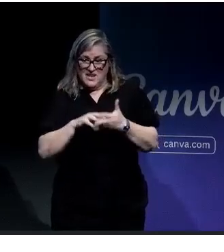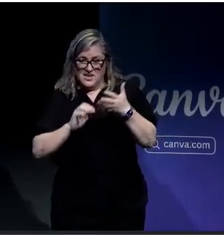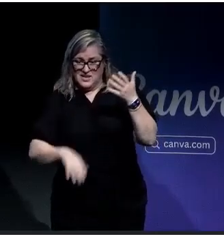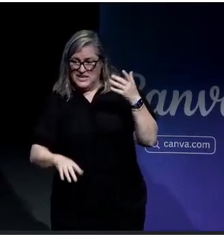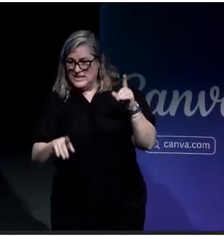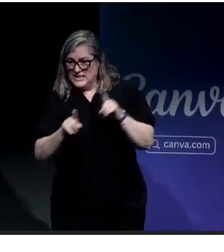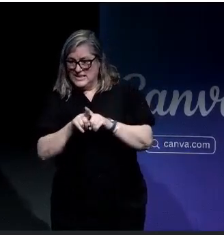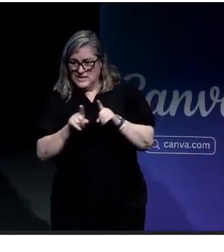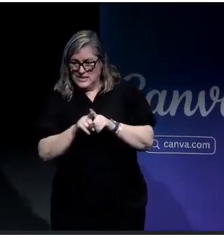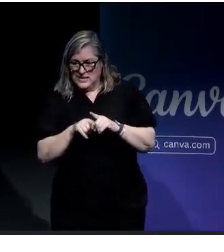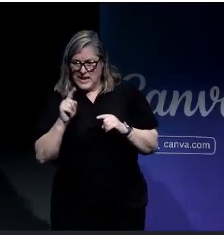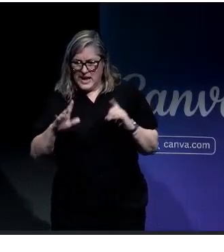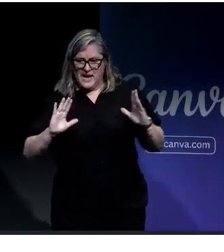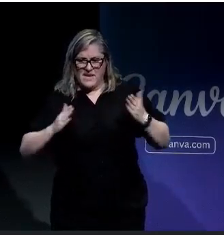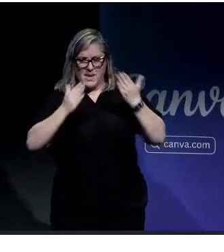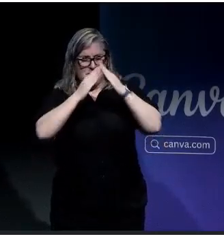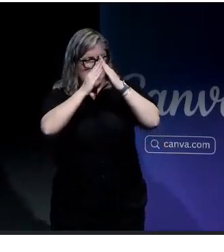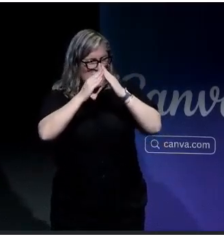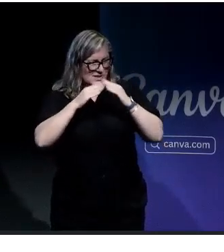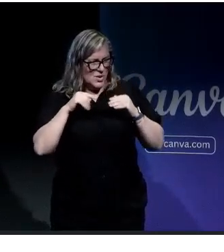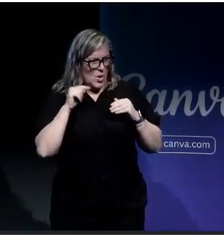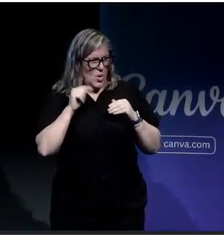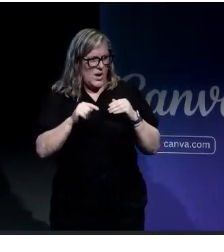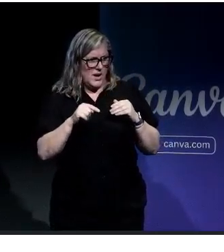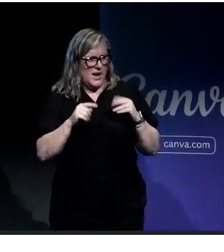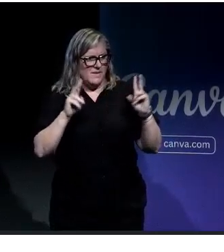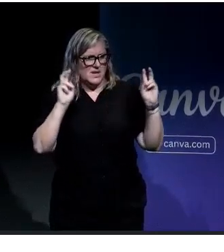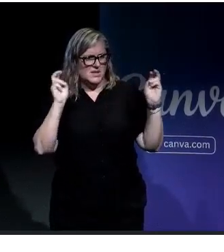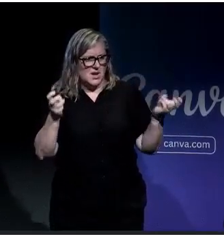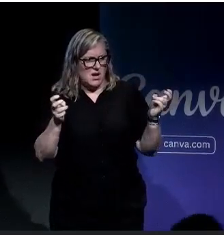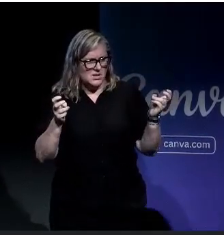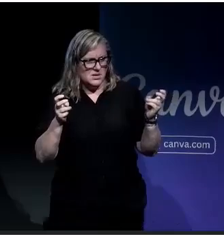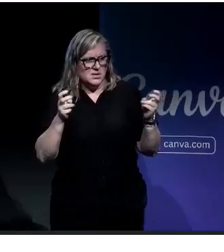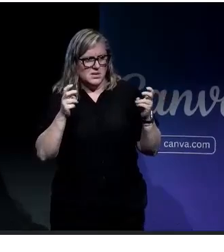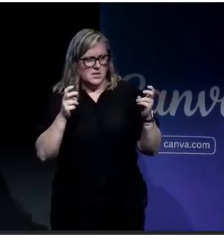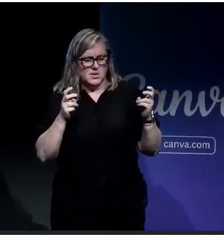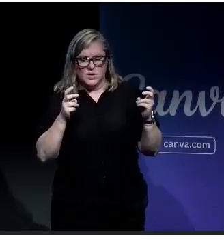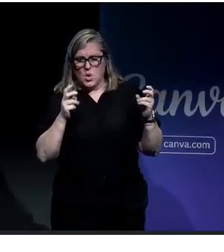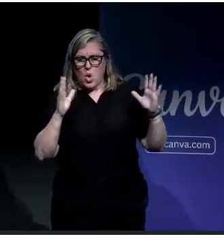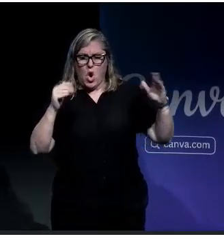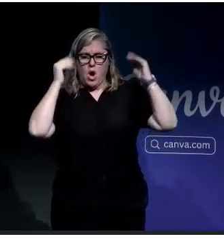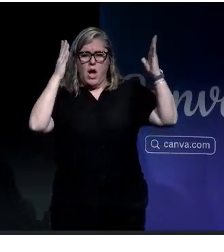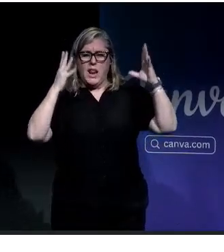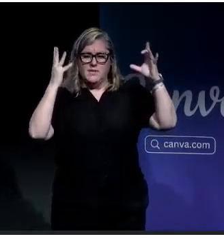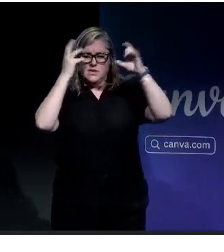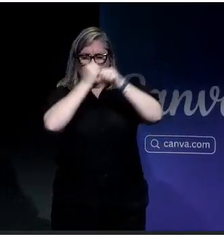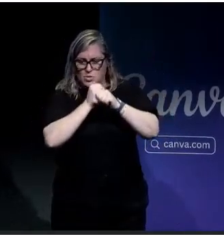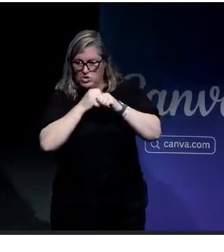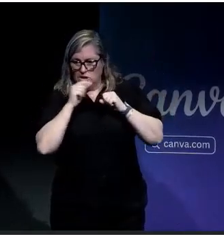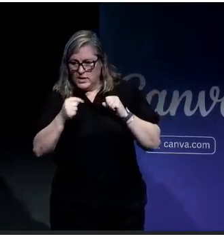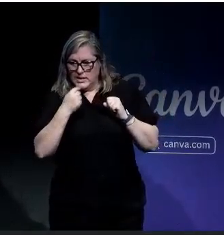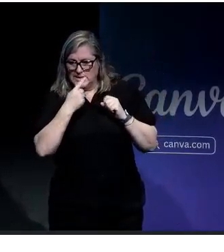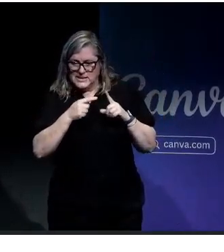we've got Maslow's Hierarchy of Needs as like a title or a high level summary. And then we say that the detailed description follows the image, or